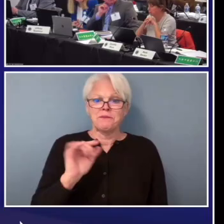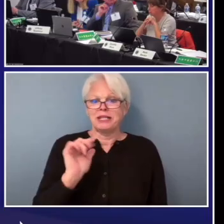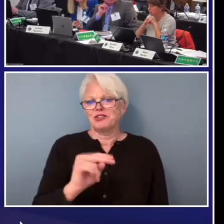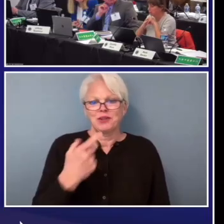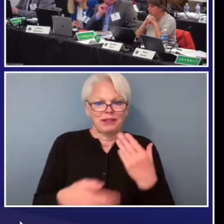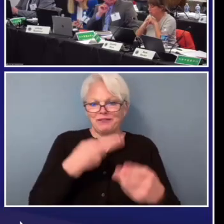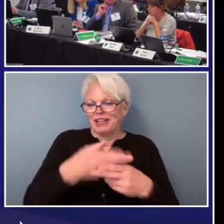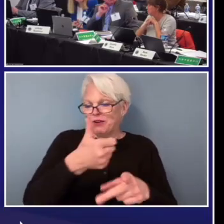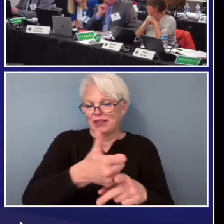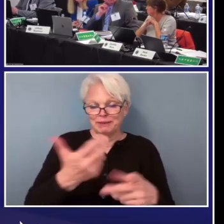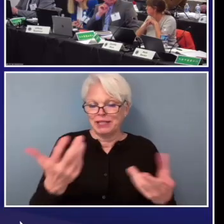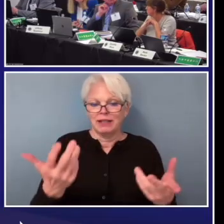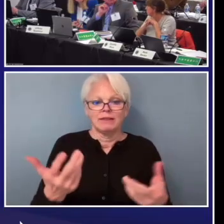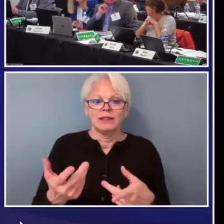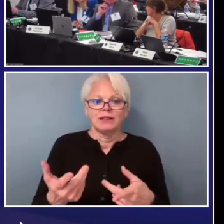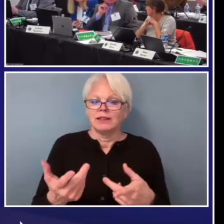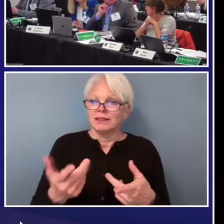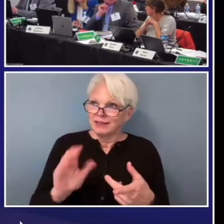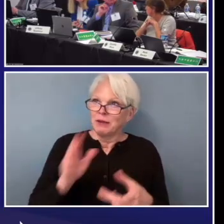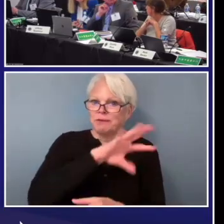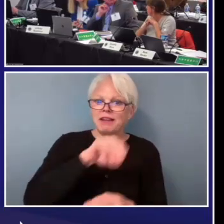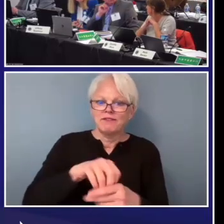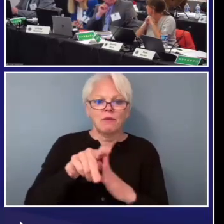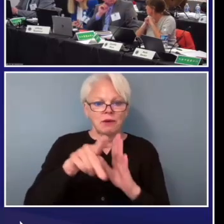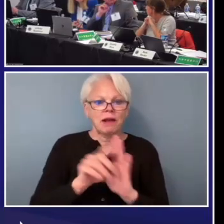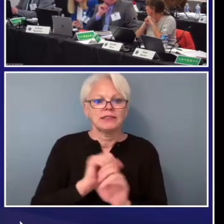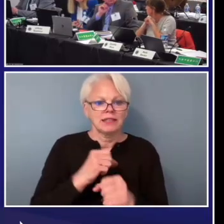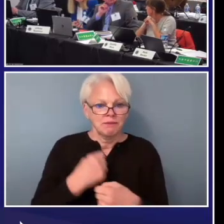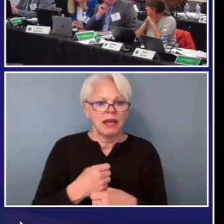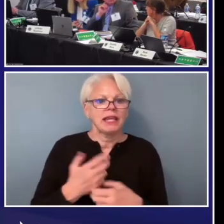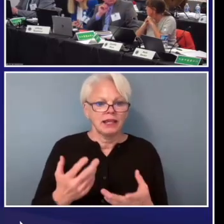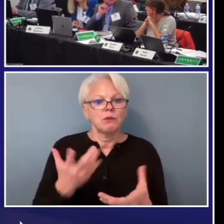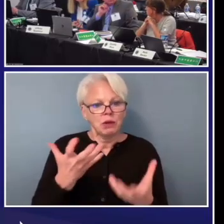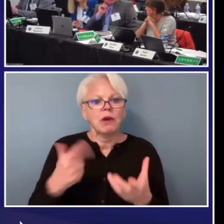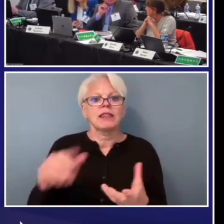isn't involved in the policy making. We want them to be involved in the policy making process.